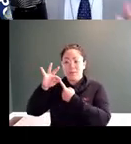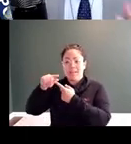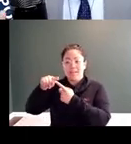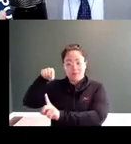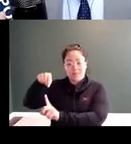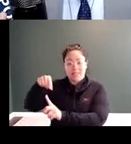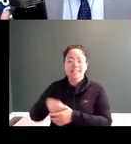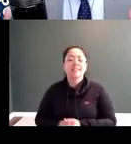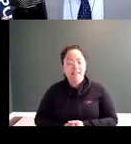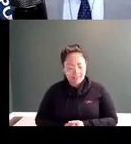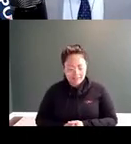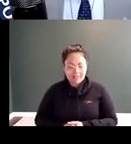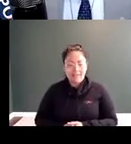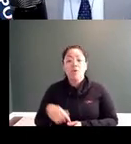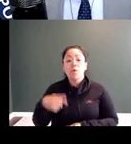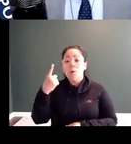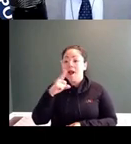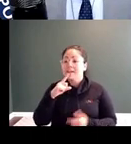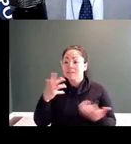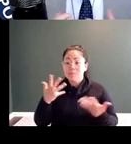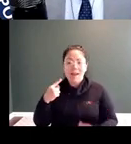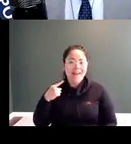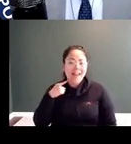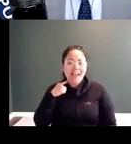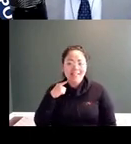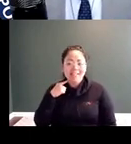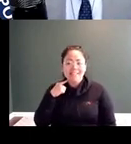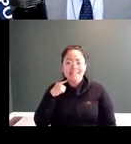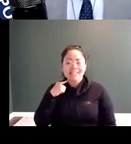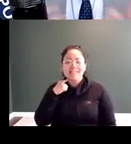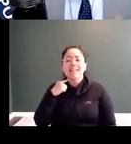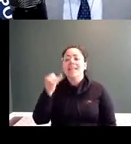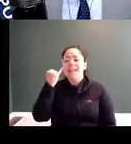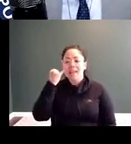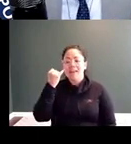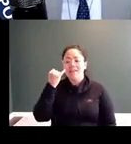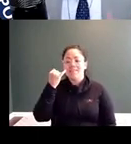One is accent. Okay? If a company is going to take any kind of action